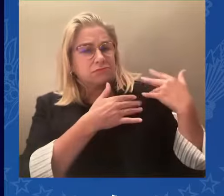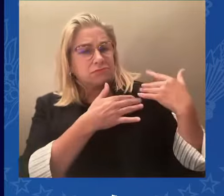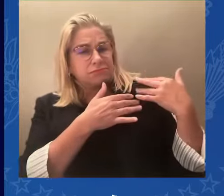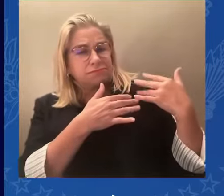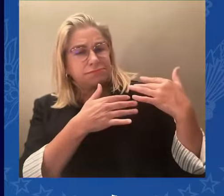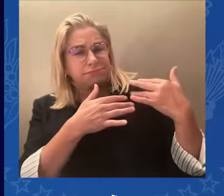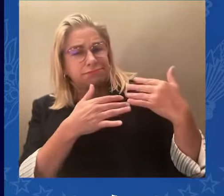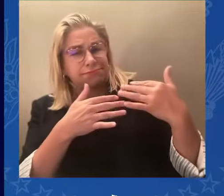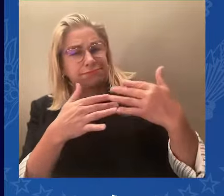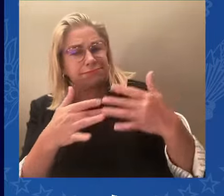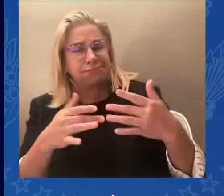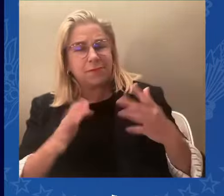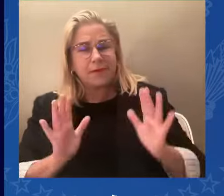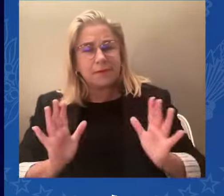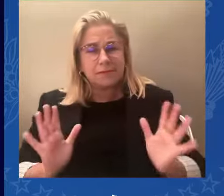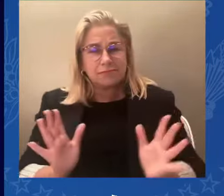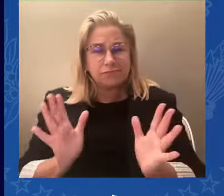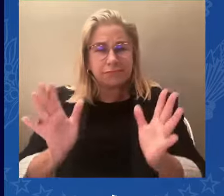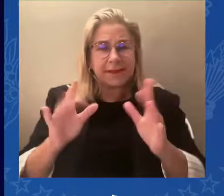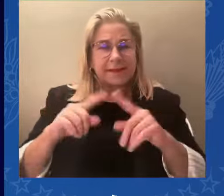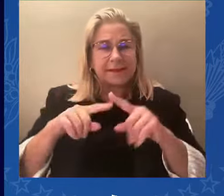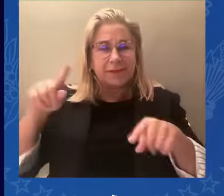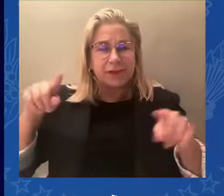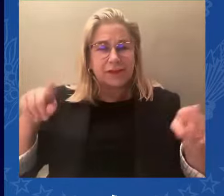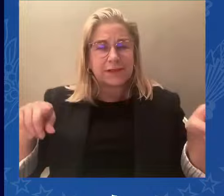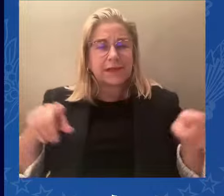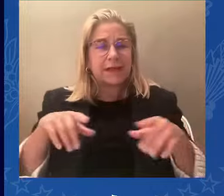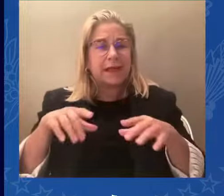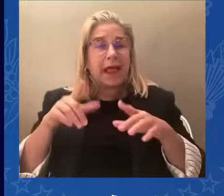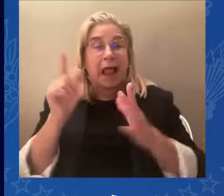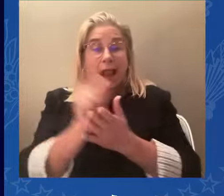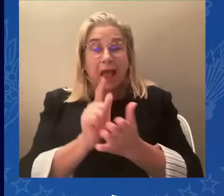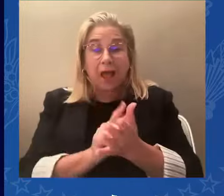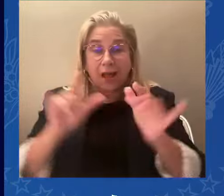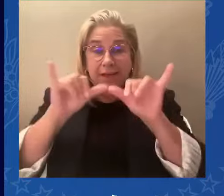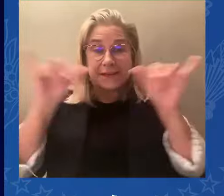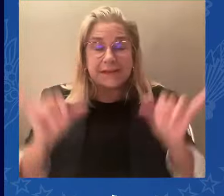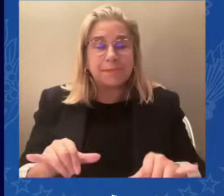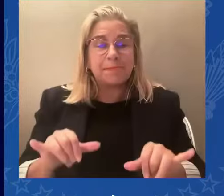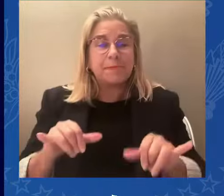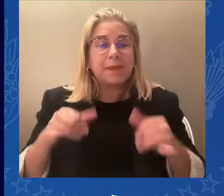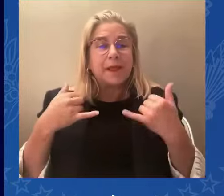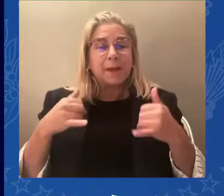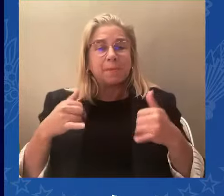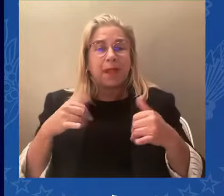as a federal holiday. In 2021, President Biden signed the Juneteenth National Independence Day Act